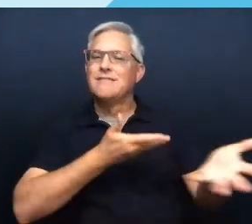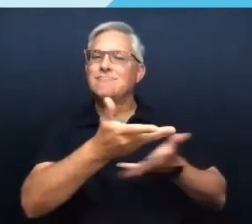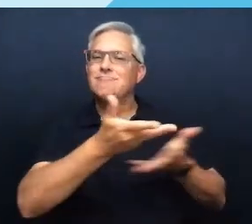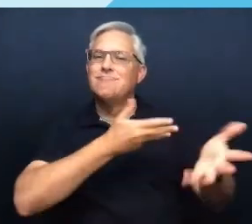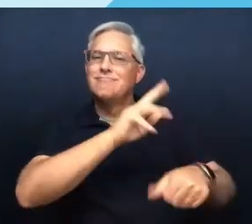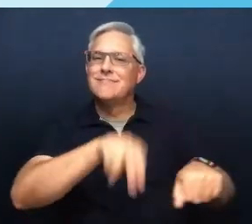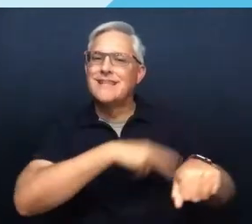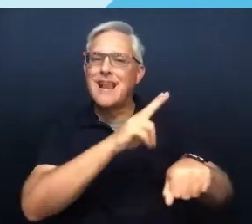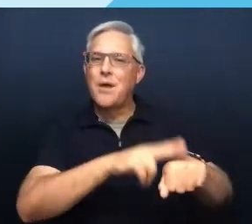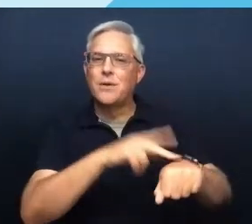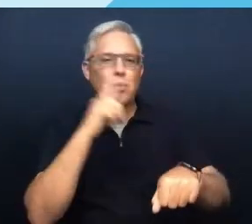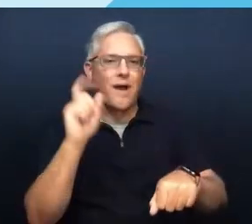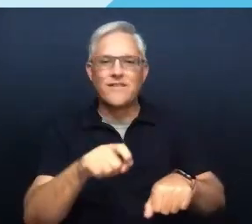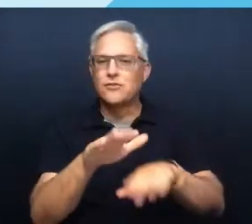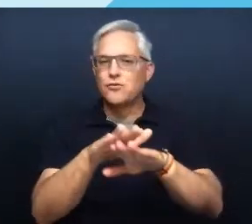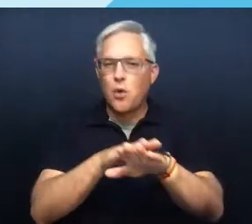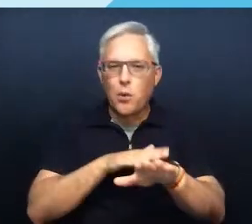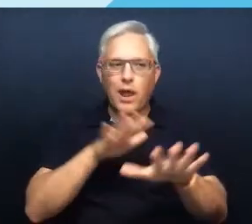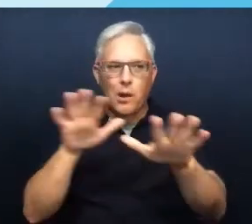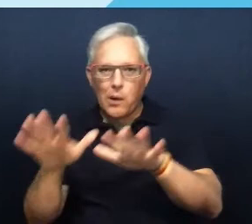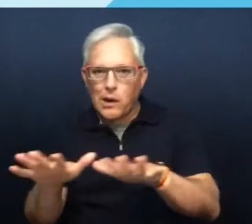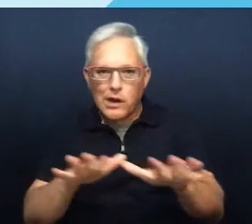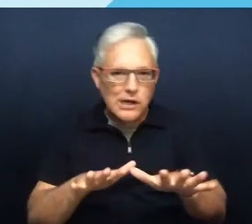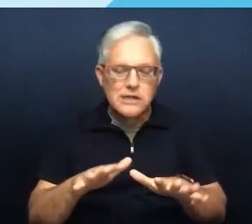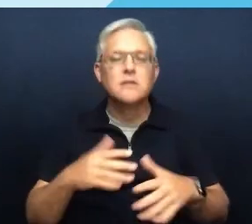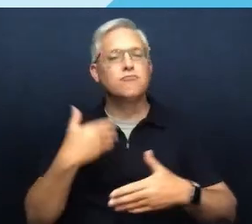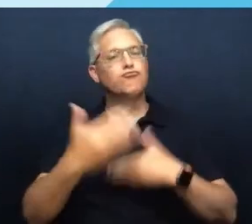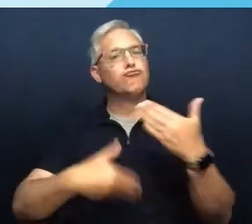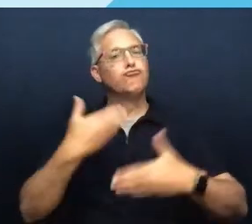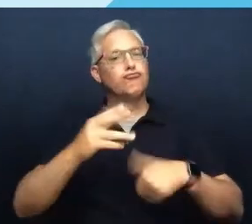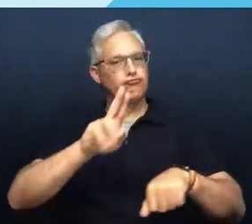This setup has actually helped me as an accommodation for me to do my job.